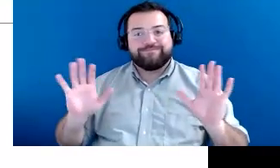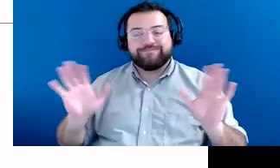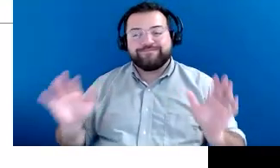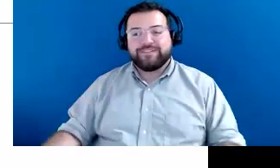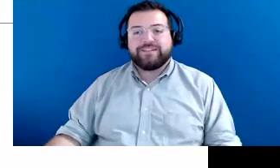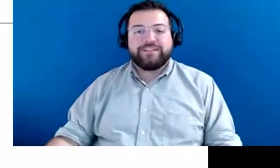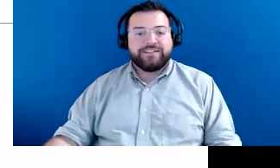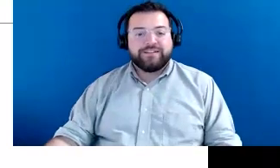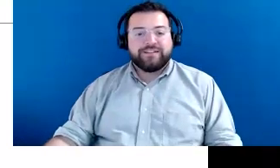Thank you.